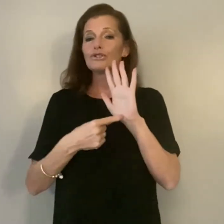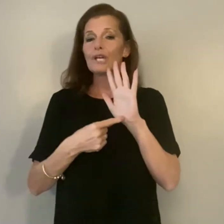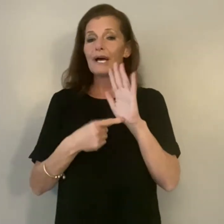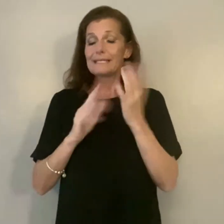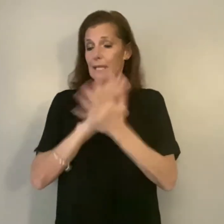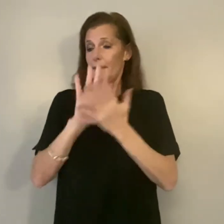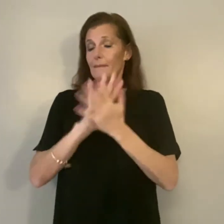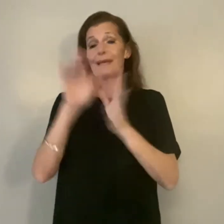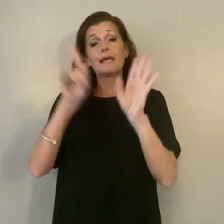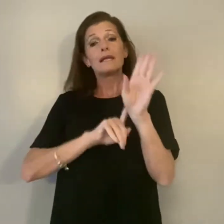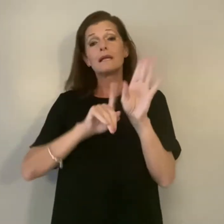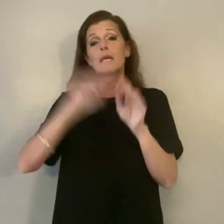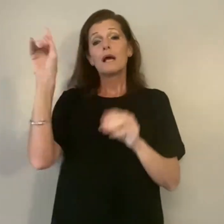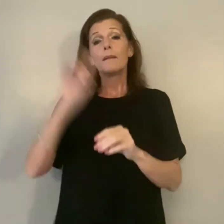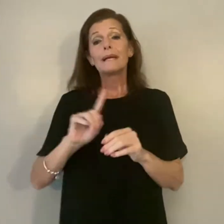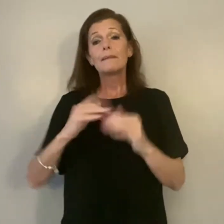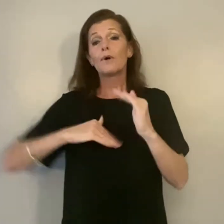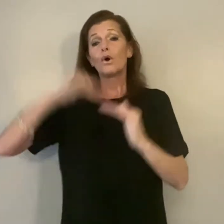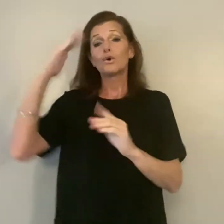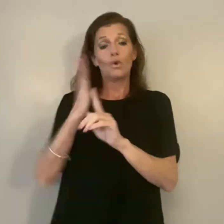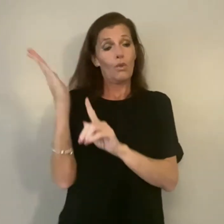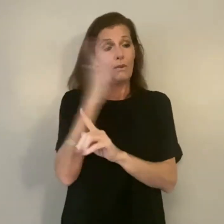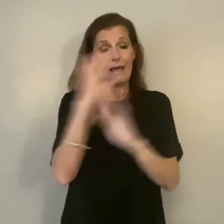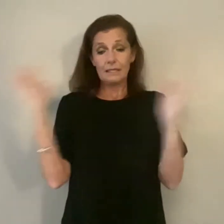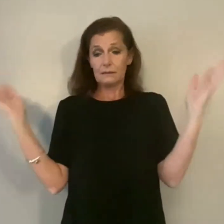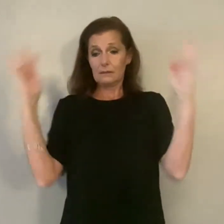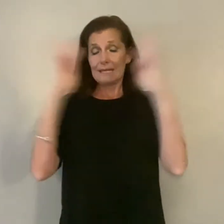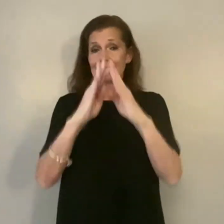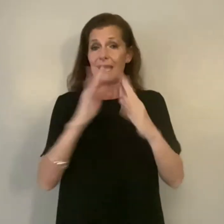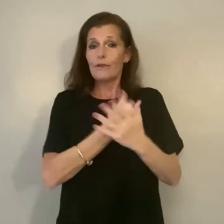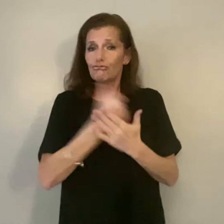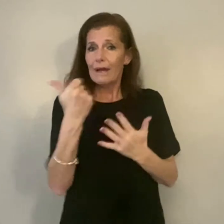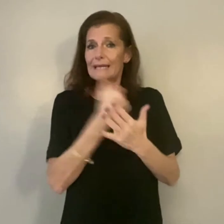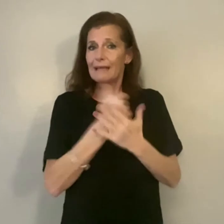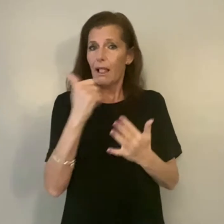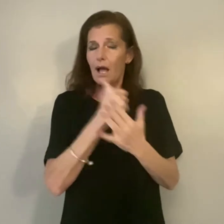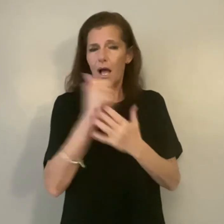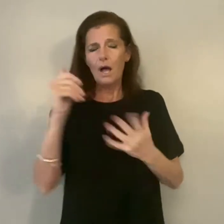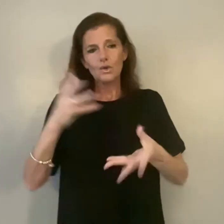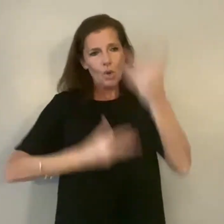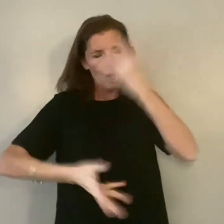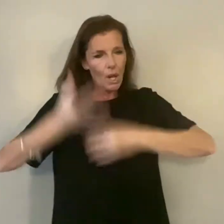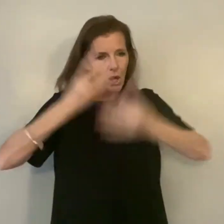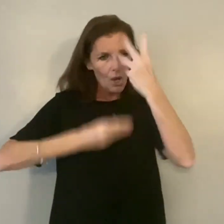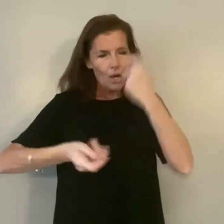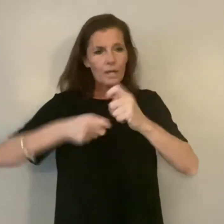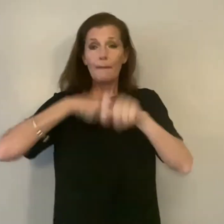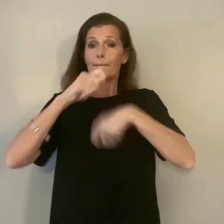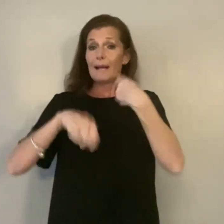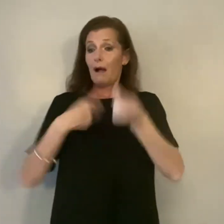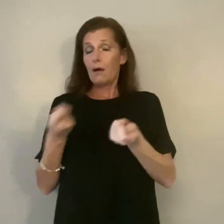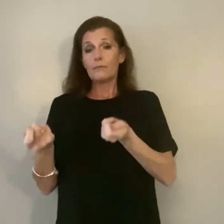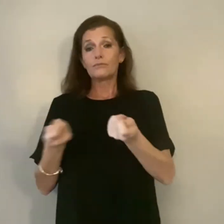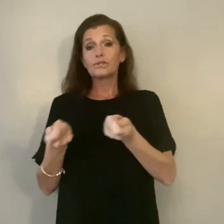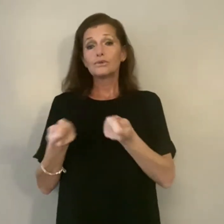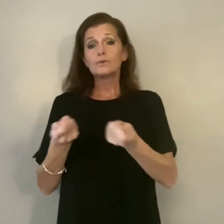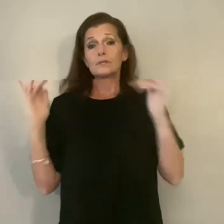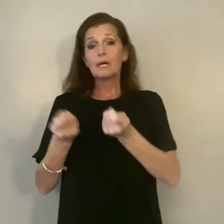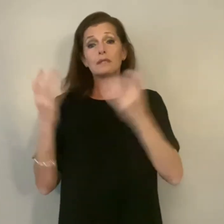was that young people from across the Northwest would get together regularly to learn and become producers